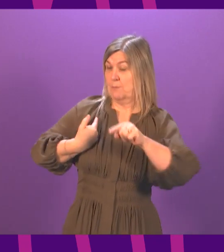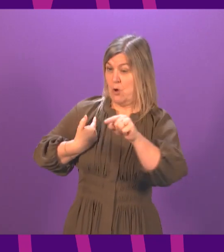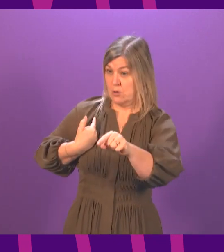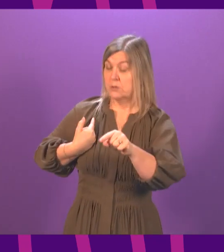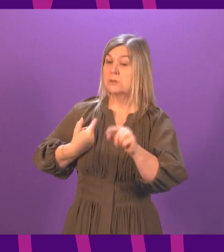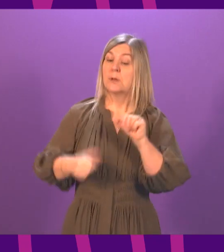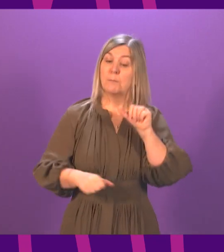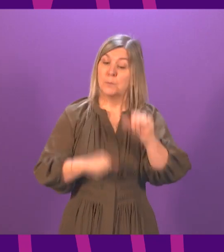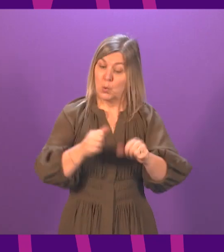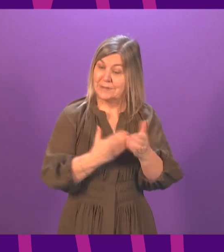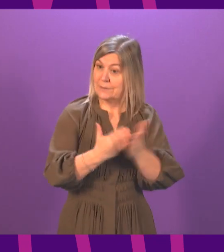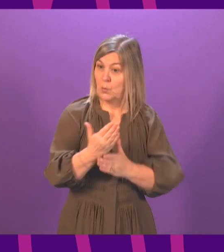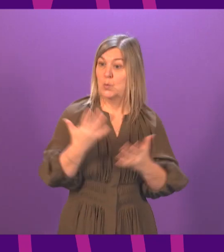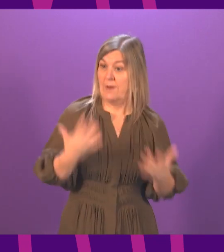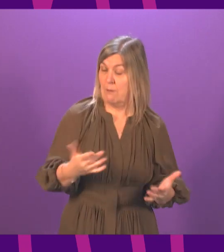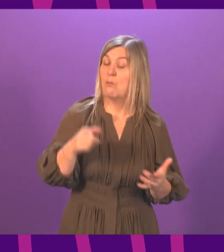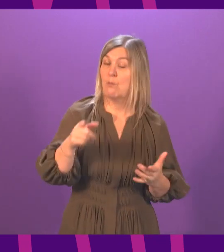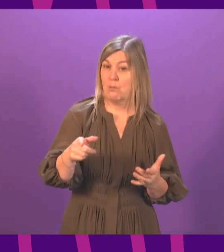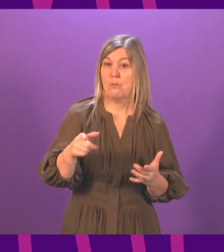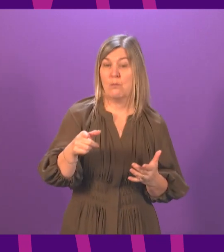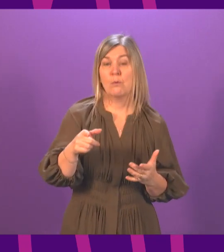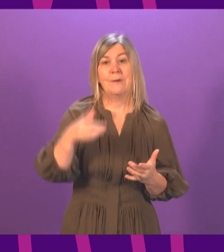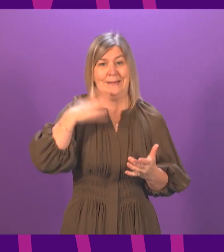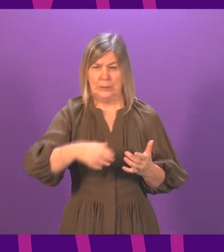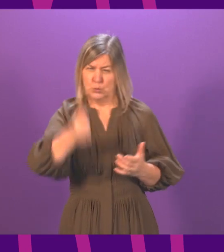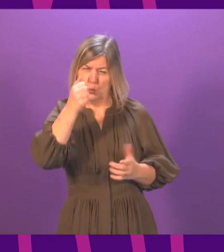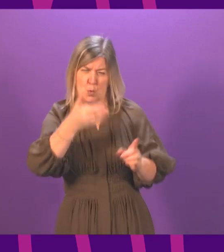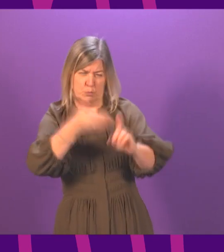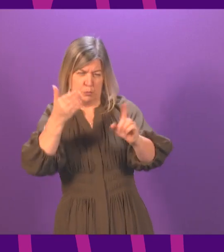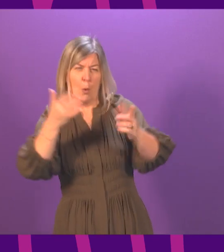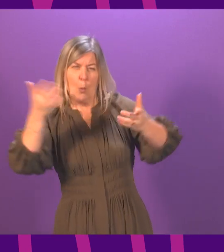going through. We need to establish where there is greatest need—the buildings that are most at